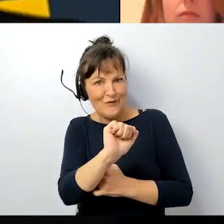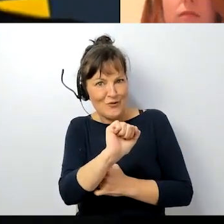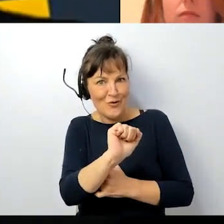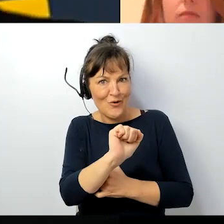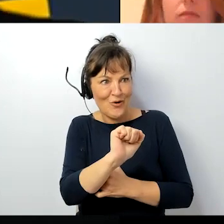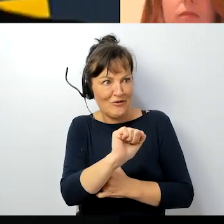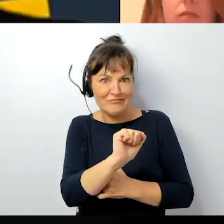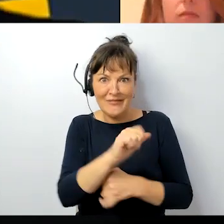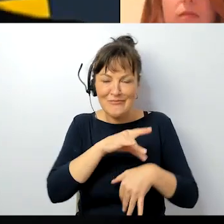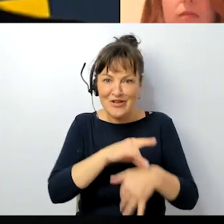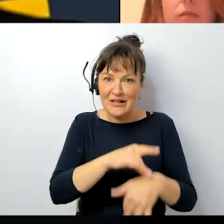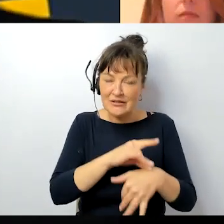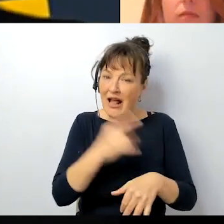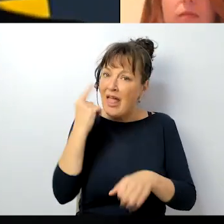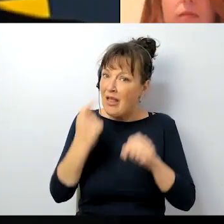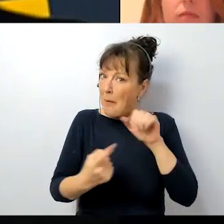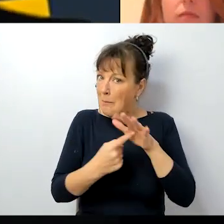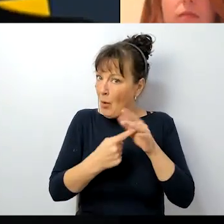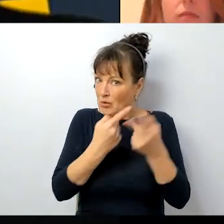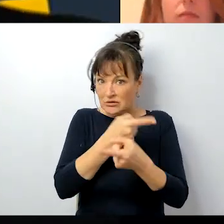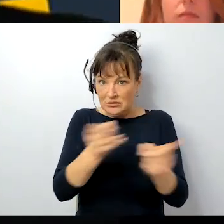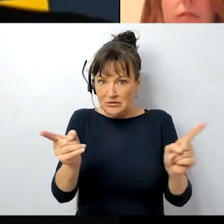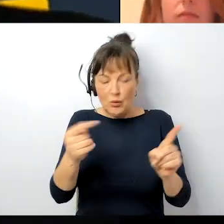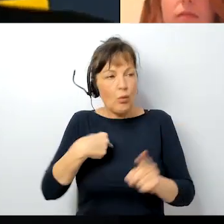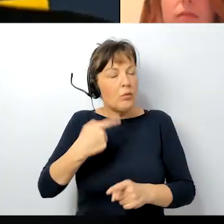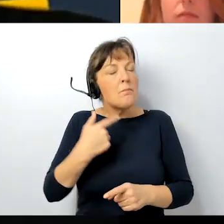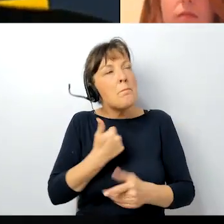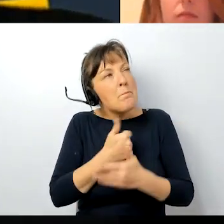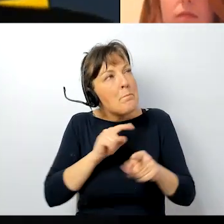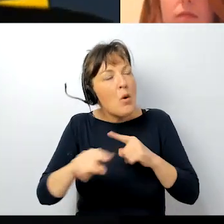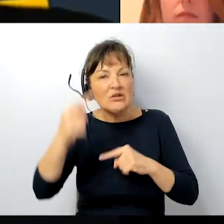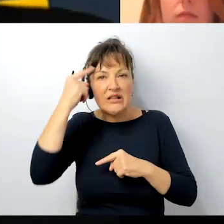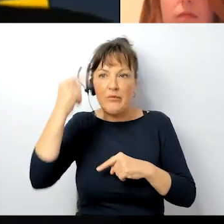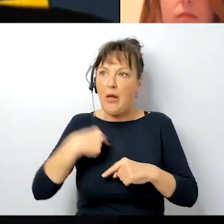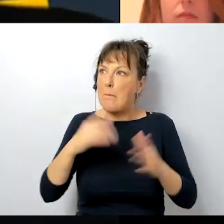hear about the accessibility of your programs and I think it's very important actually for people on